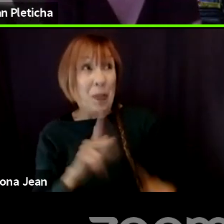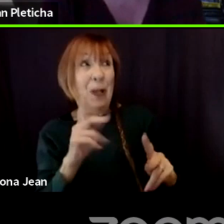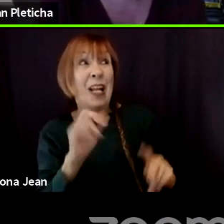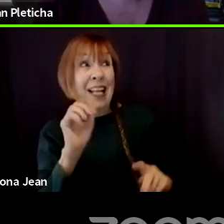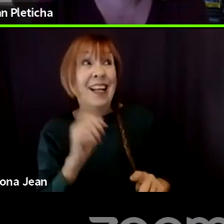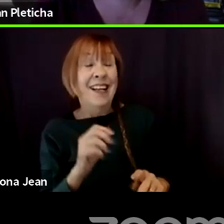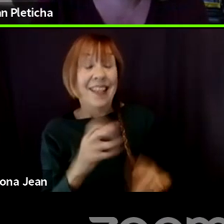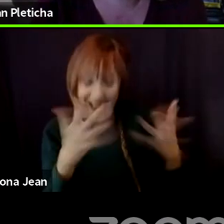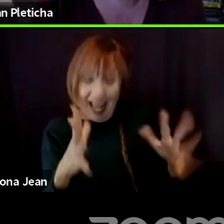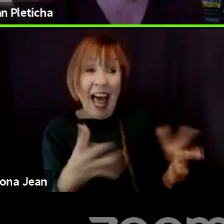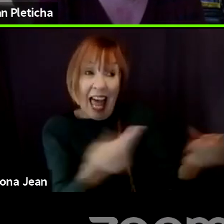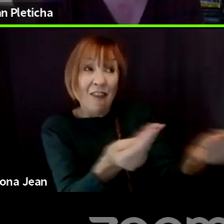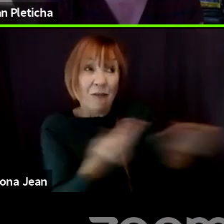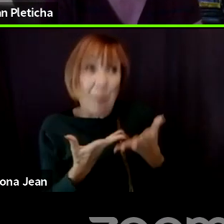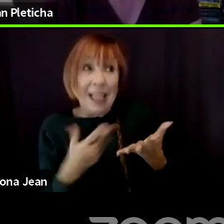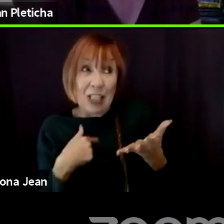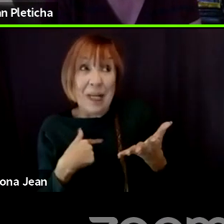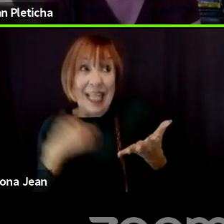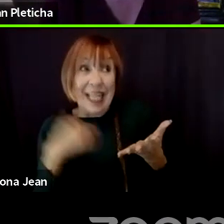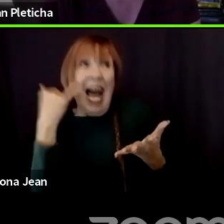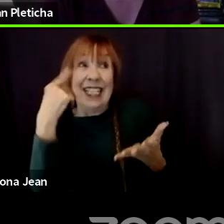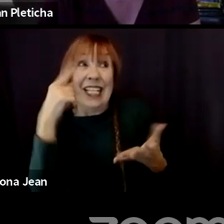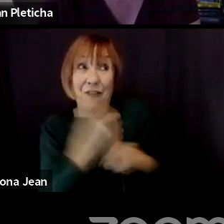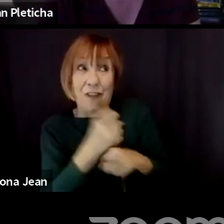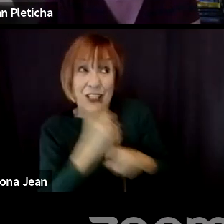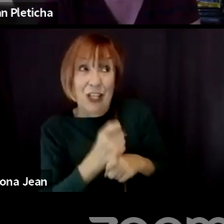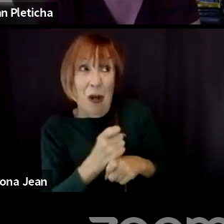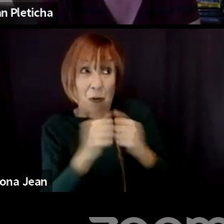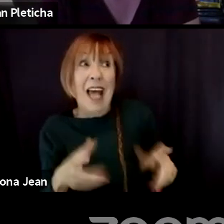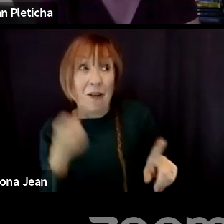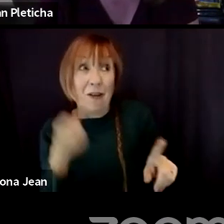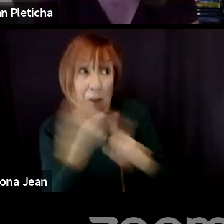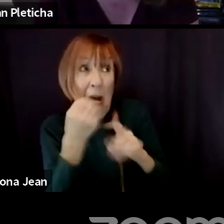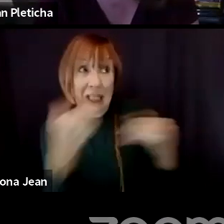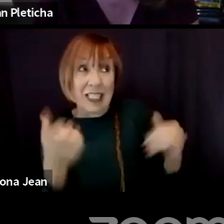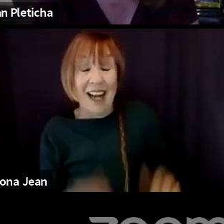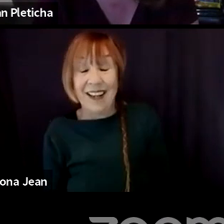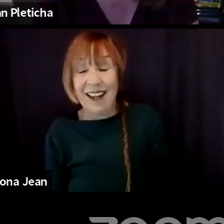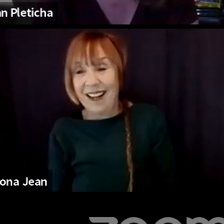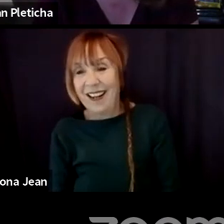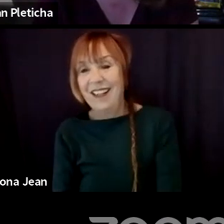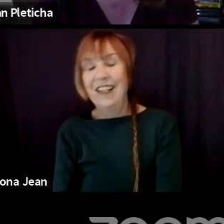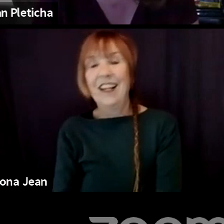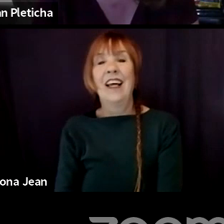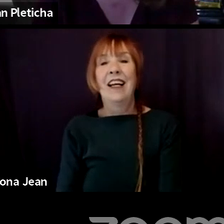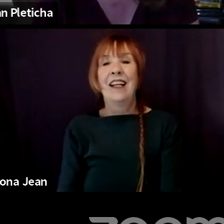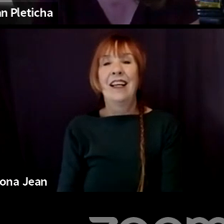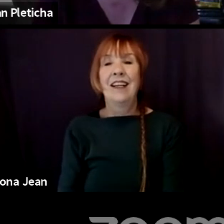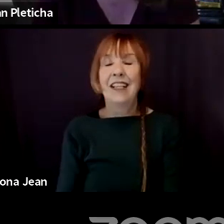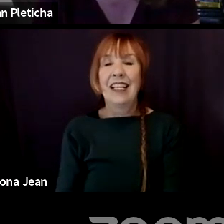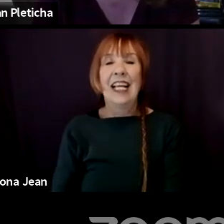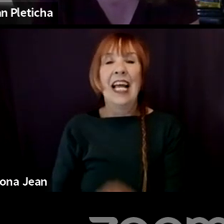but it's definitely more impressive when you can pitch the (mumbles), okay? All right, finished strong with your shameless.